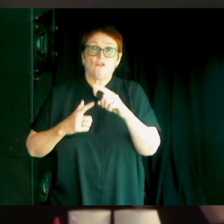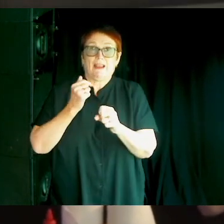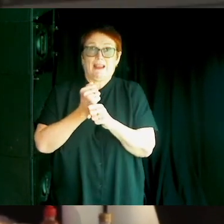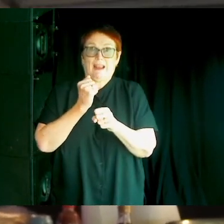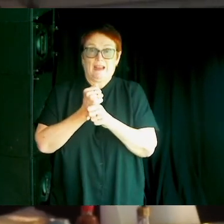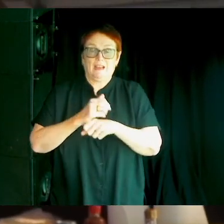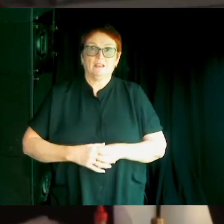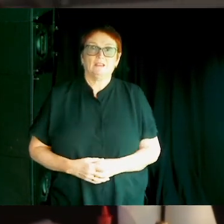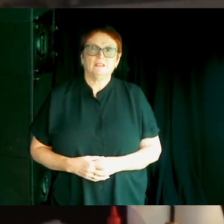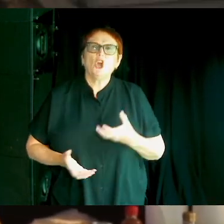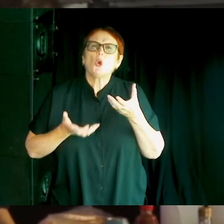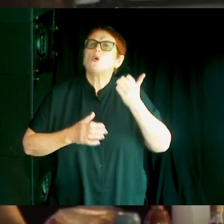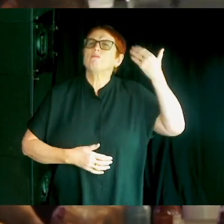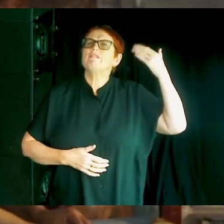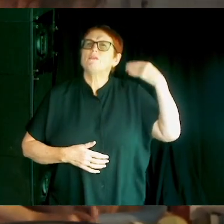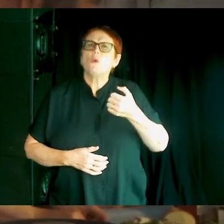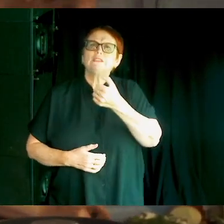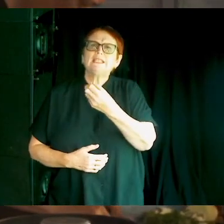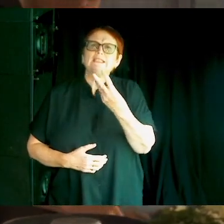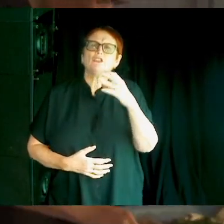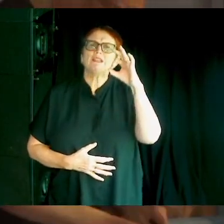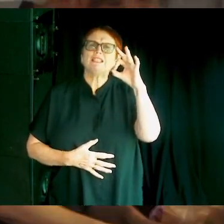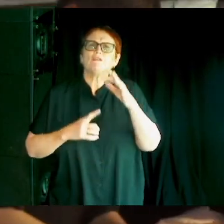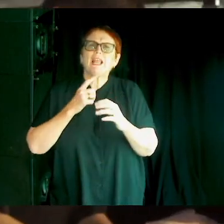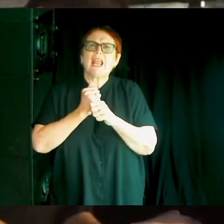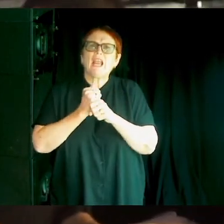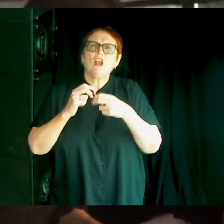which is already been cooked a 63 degree for 63 minutes